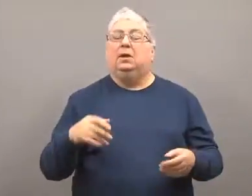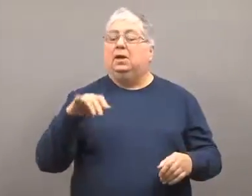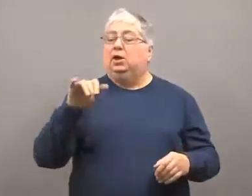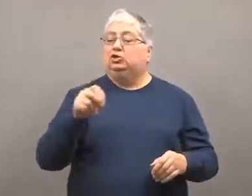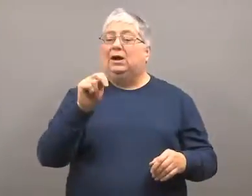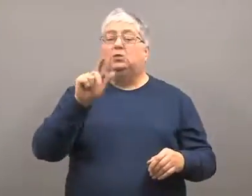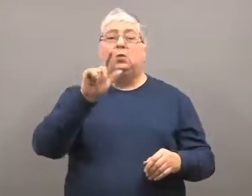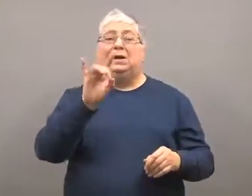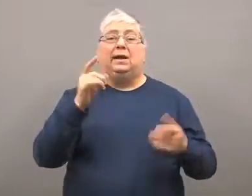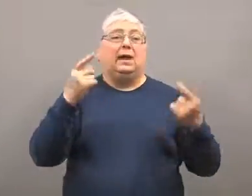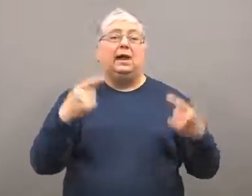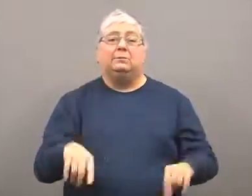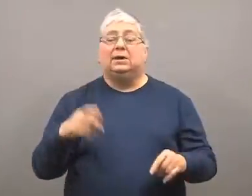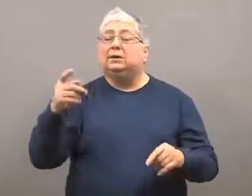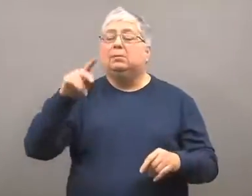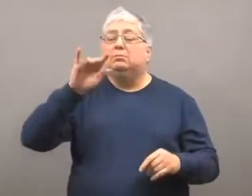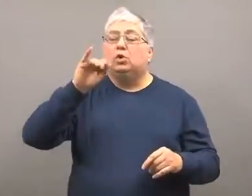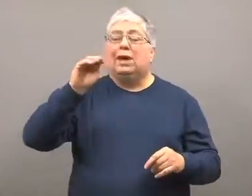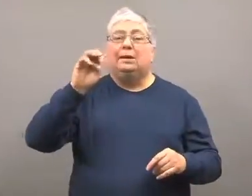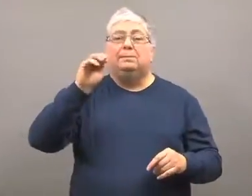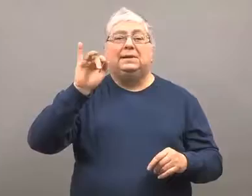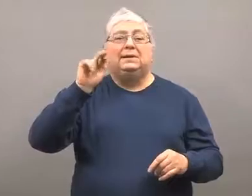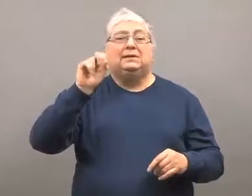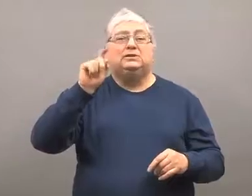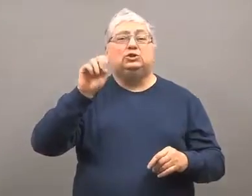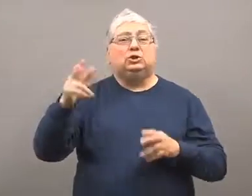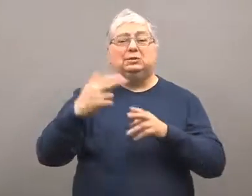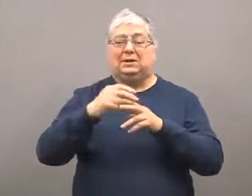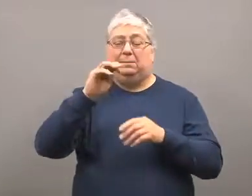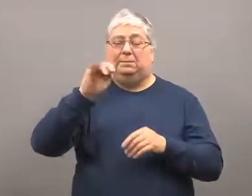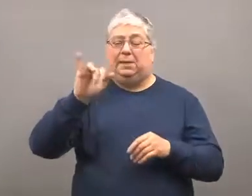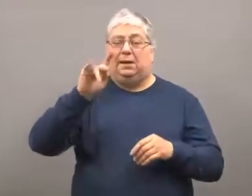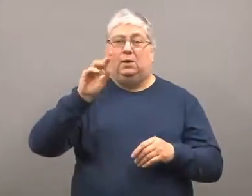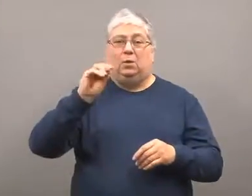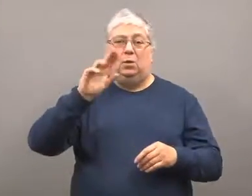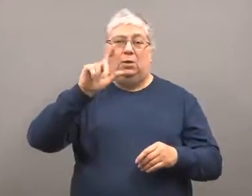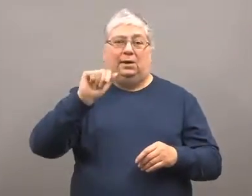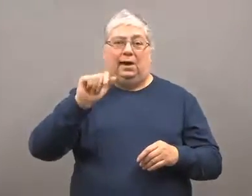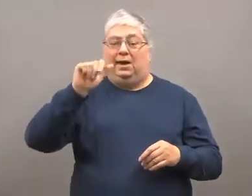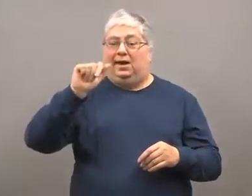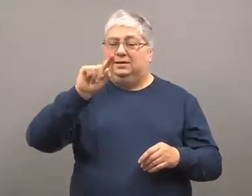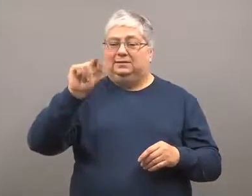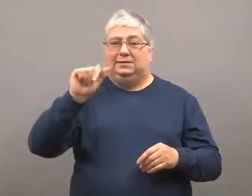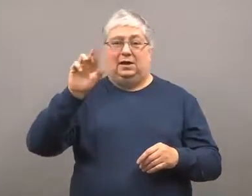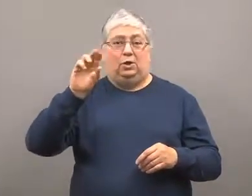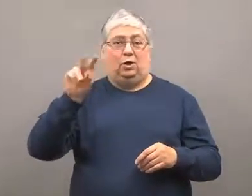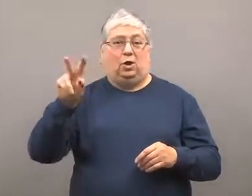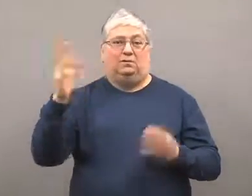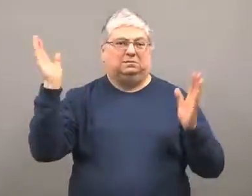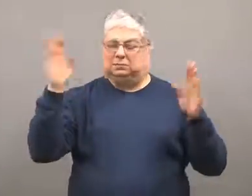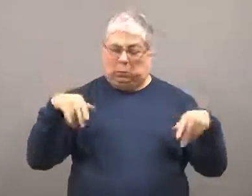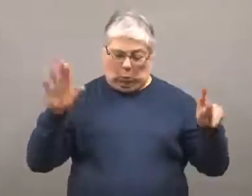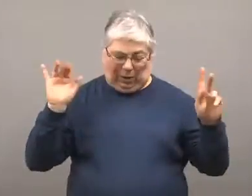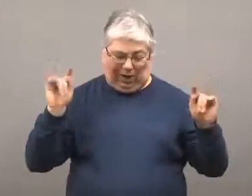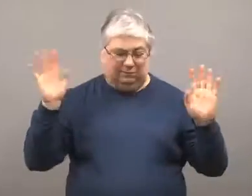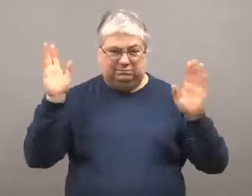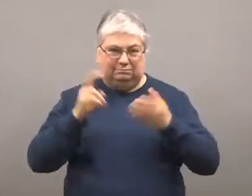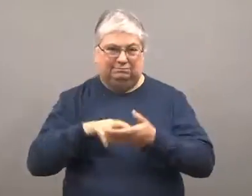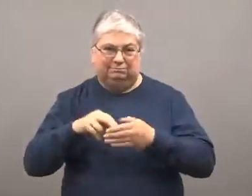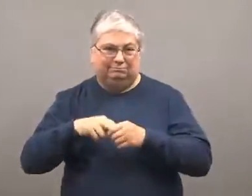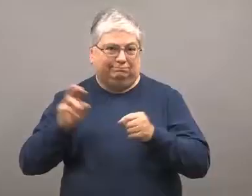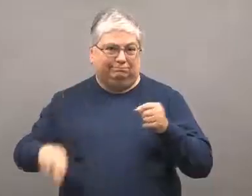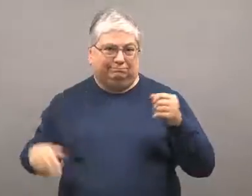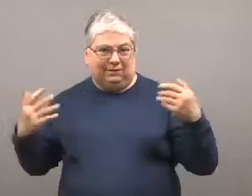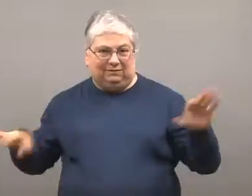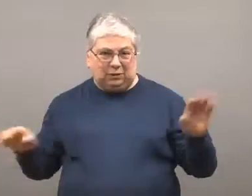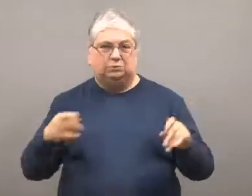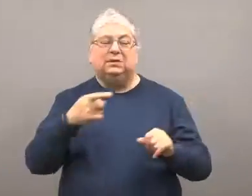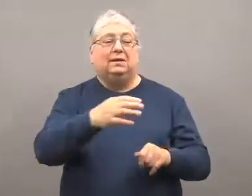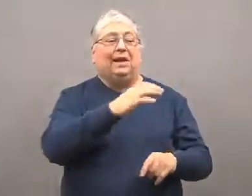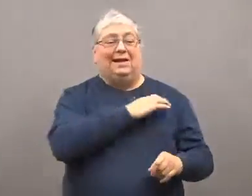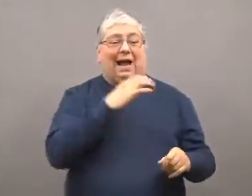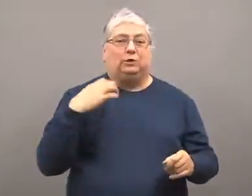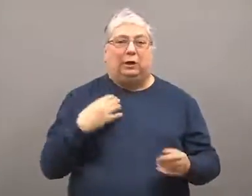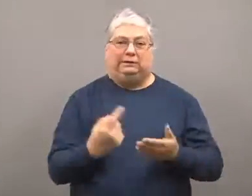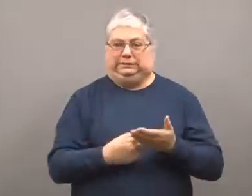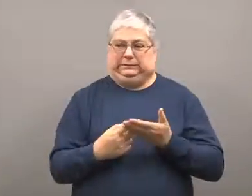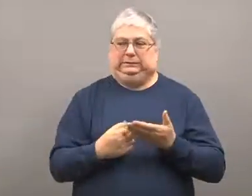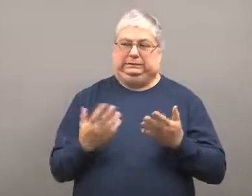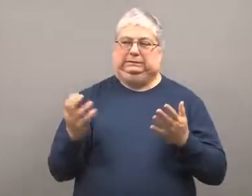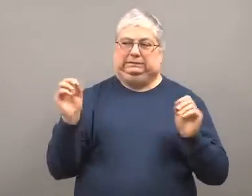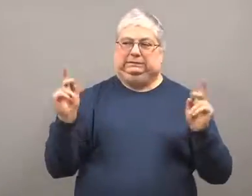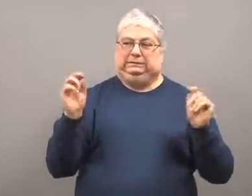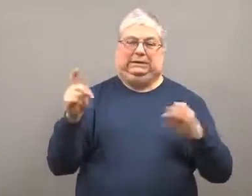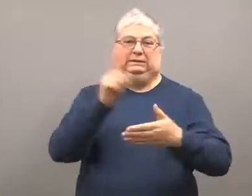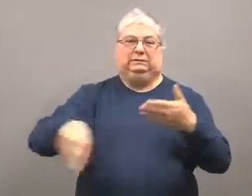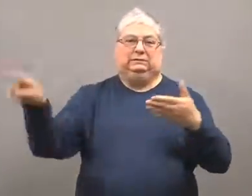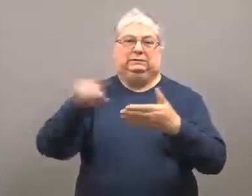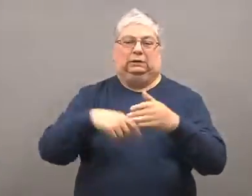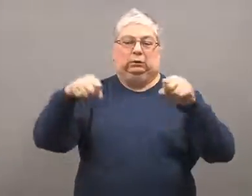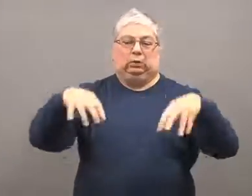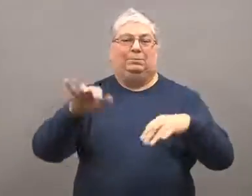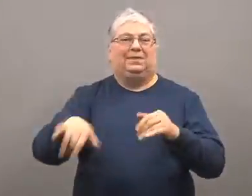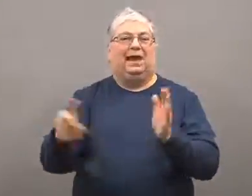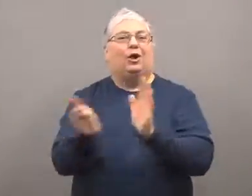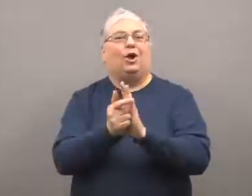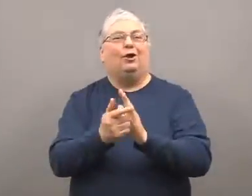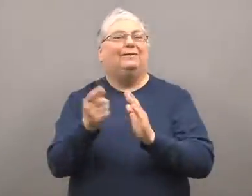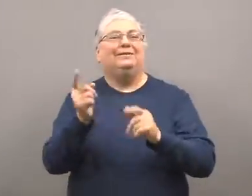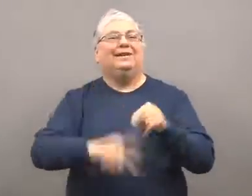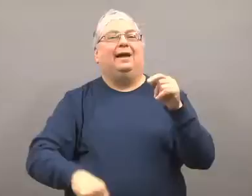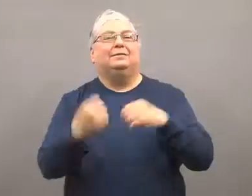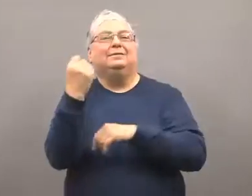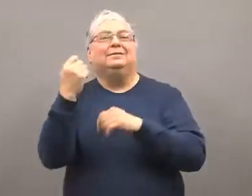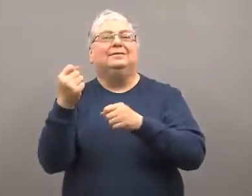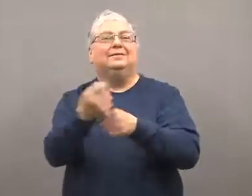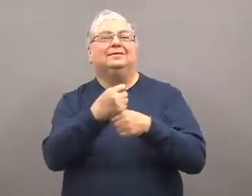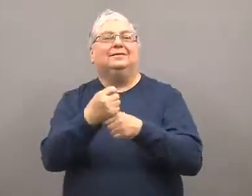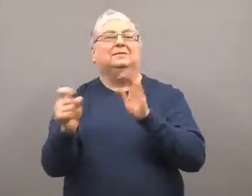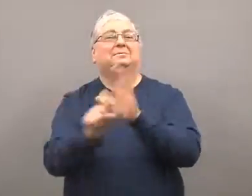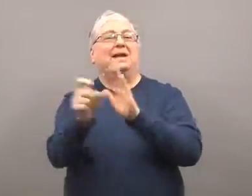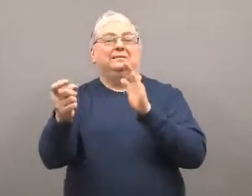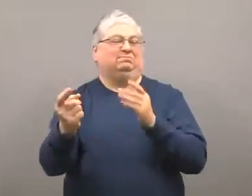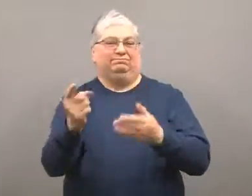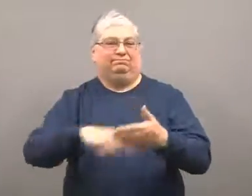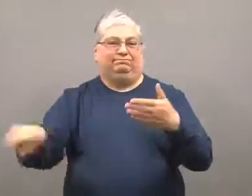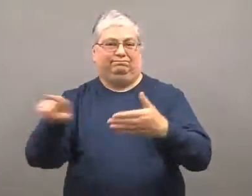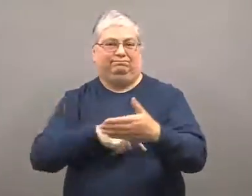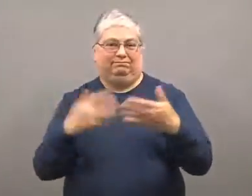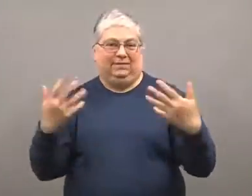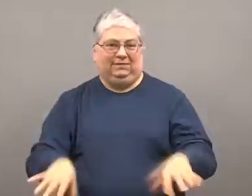Prime Minister Mykola Azarov resigned on January 28.